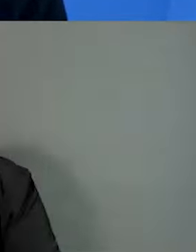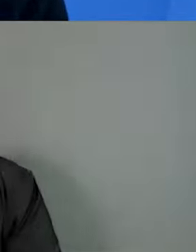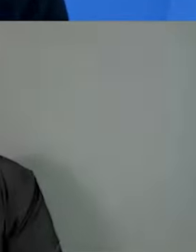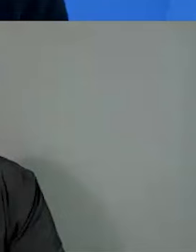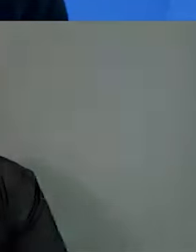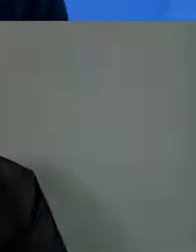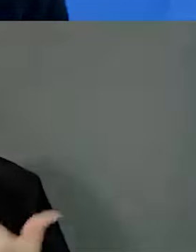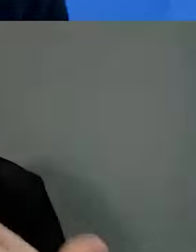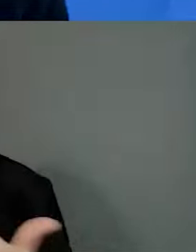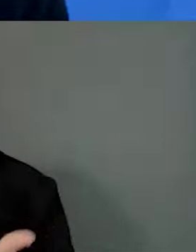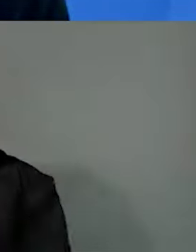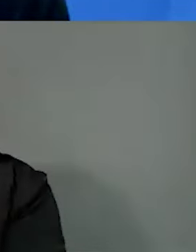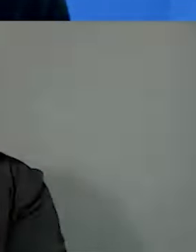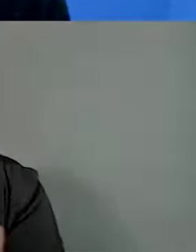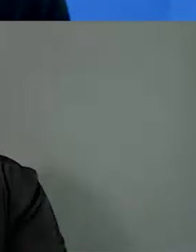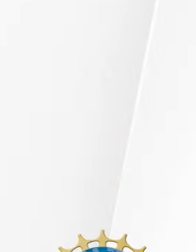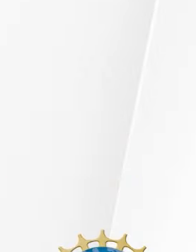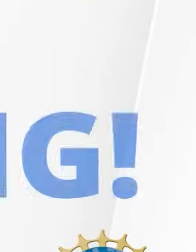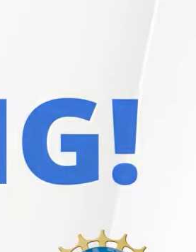Jean Feldman: Thank you, everyone. Bye bye.